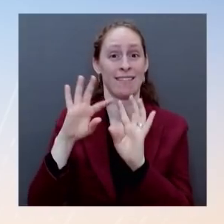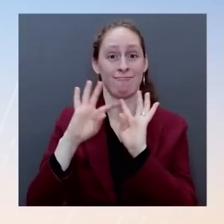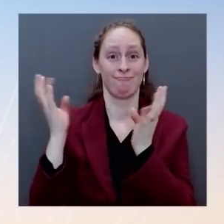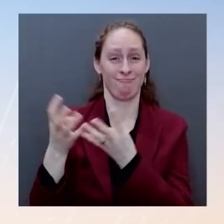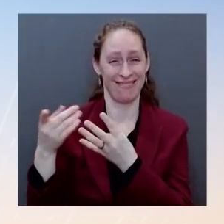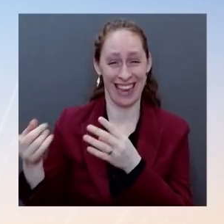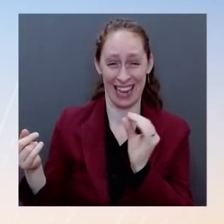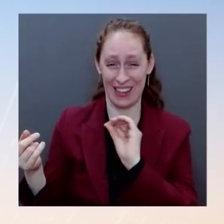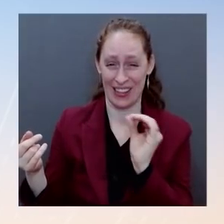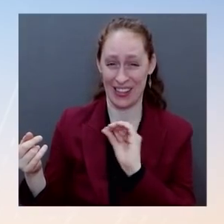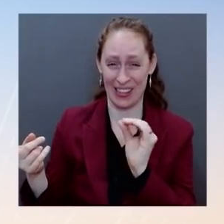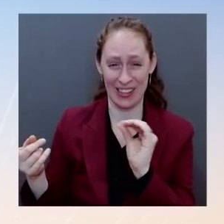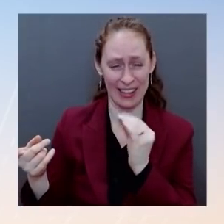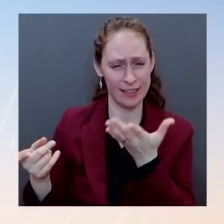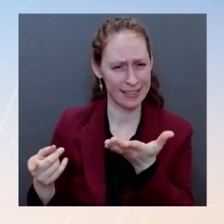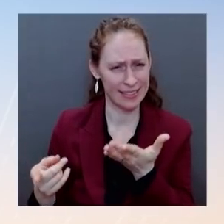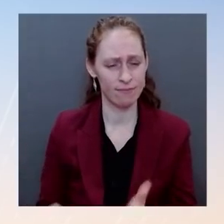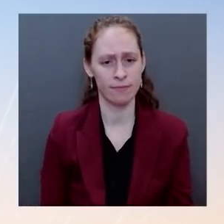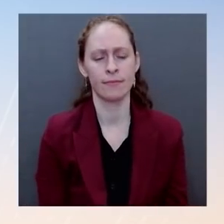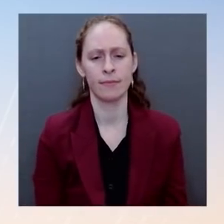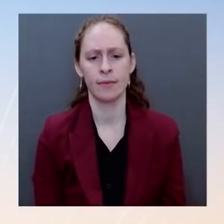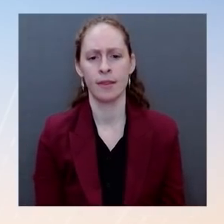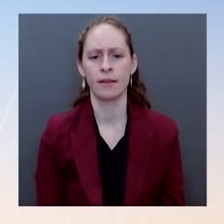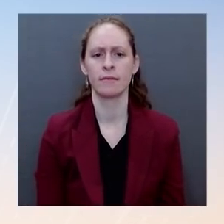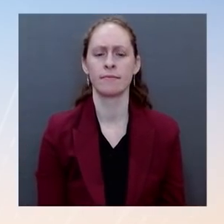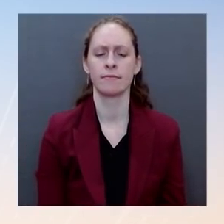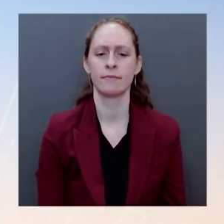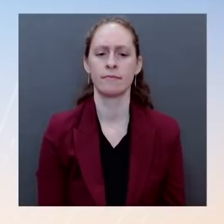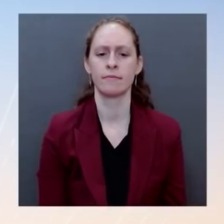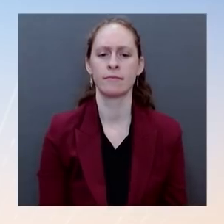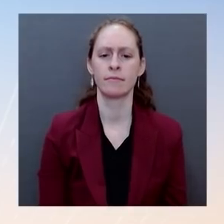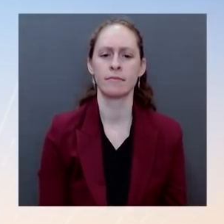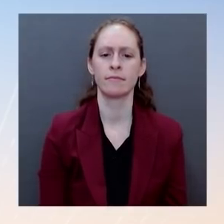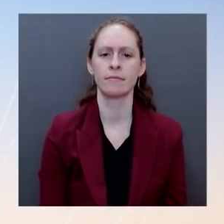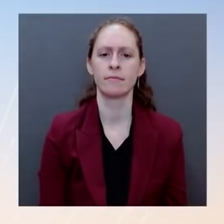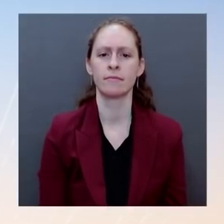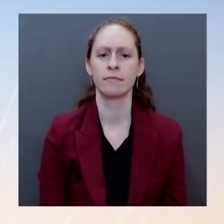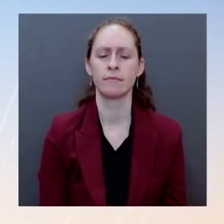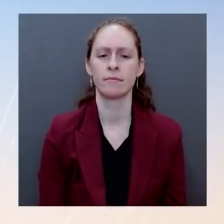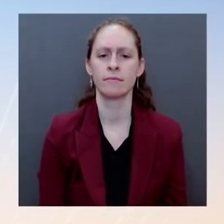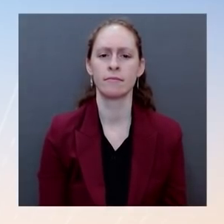is that the President's two nominees to be the Chair and the Vice Chair of the Fed